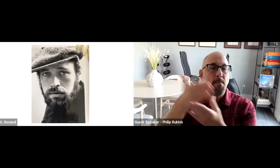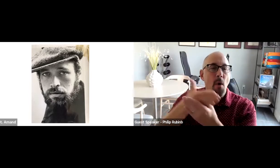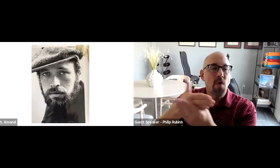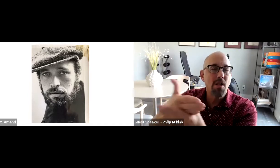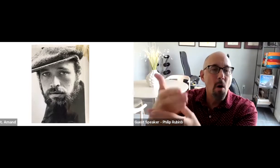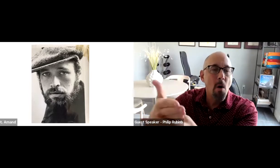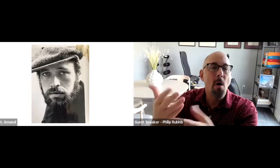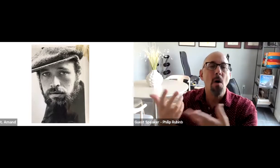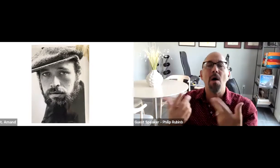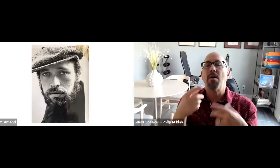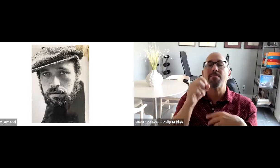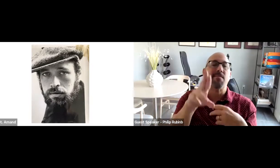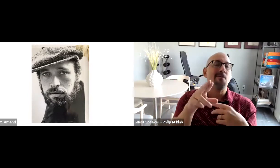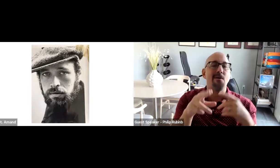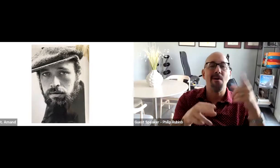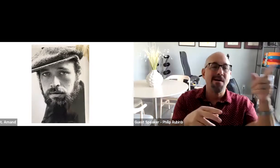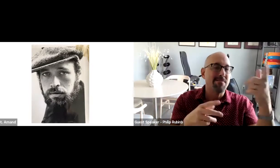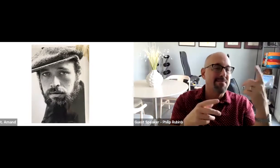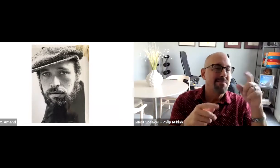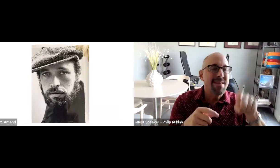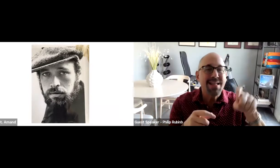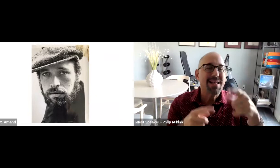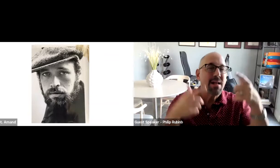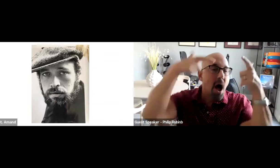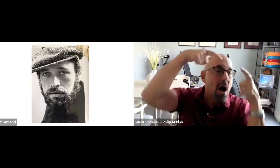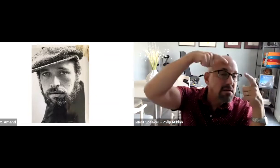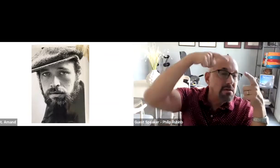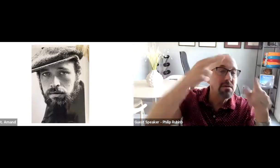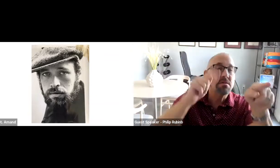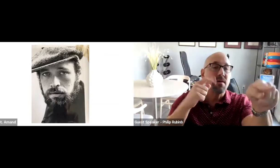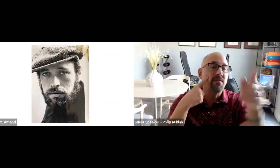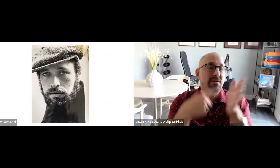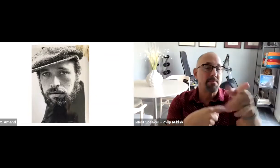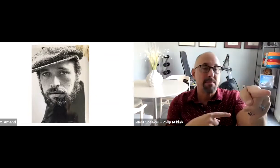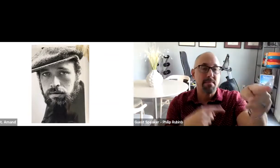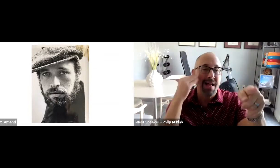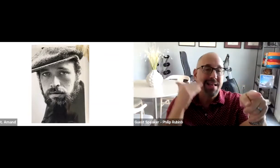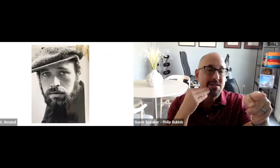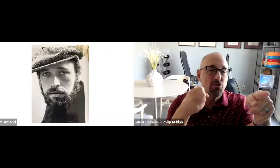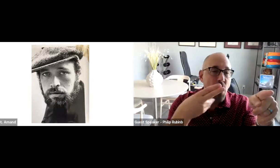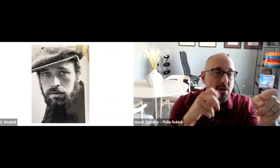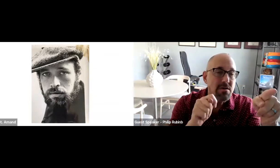for fashion photographers who maybe needed work for their portfolios, or maybe they needed somebody